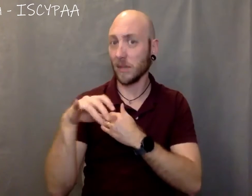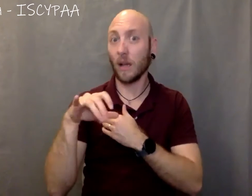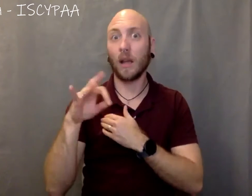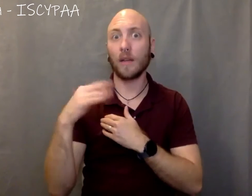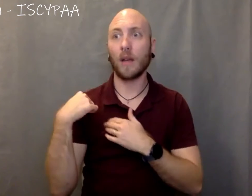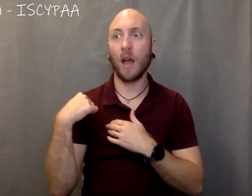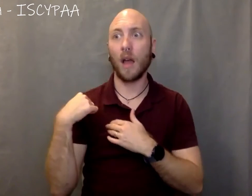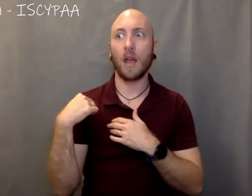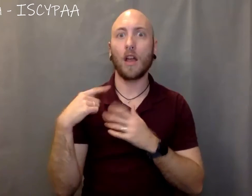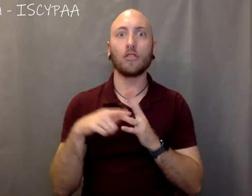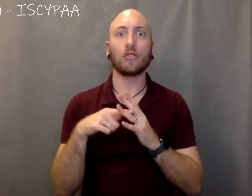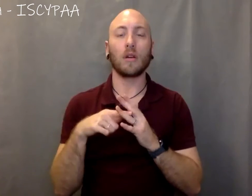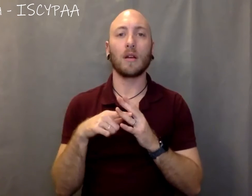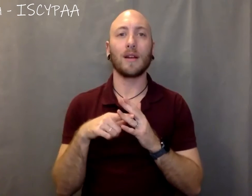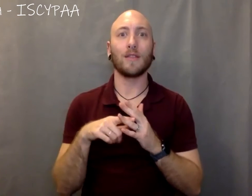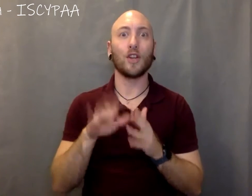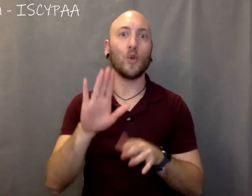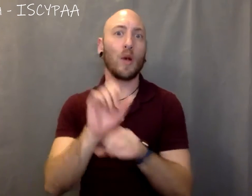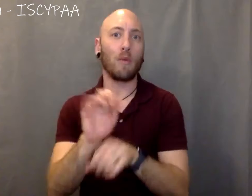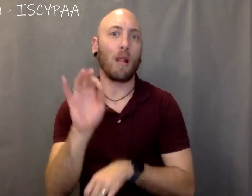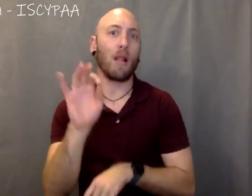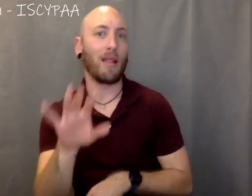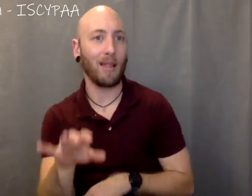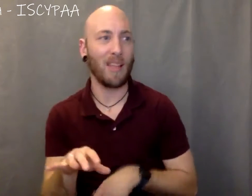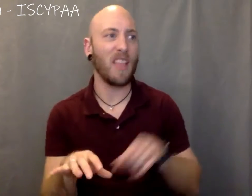I start inputting what you should be doing, and what they should be doing and we should